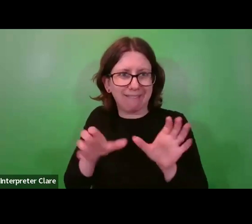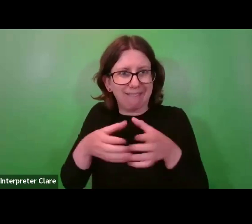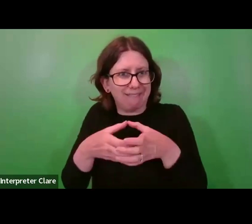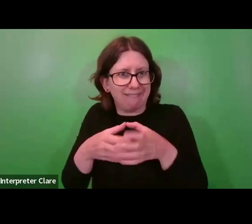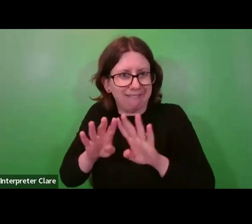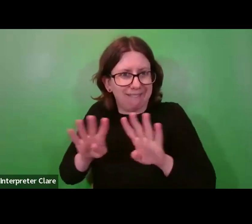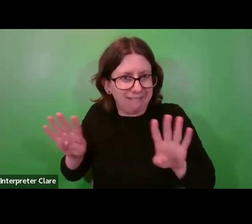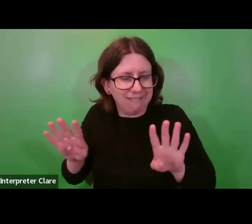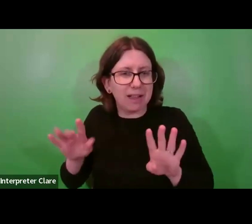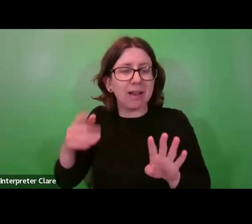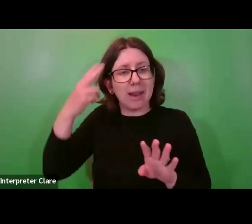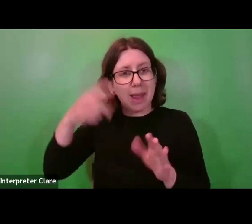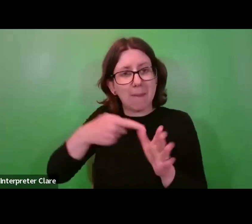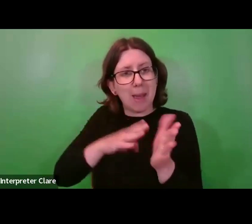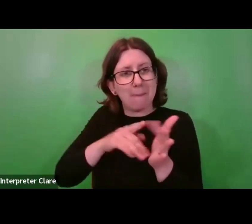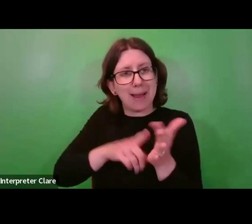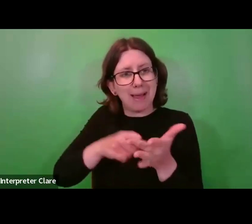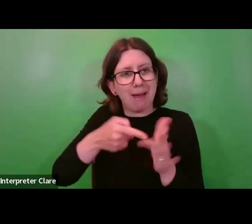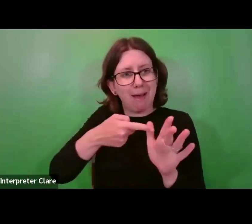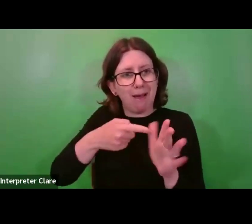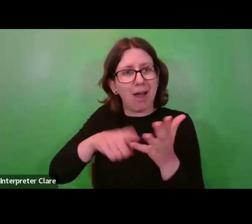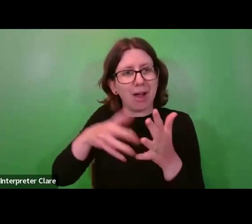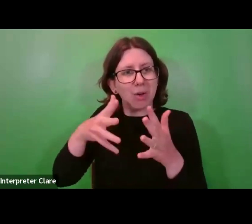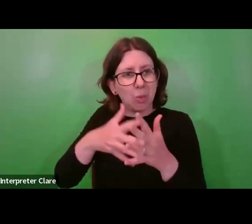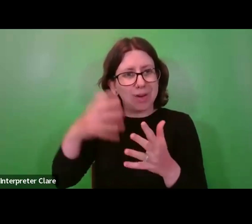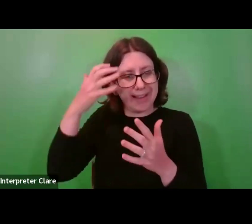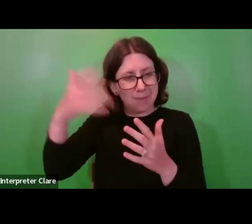My name is Amelia Underwood King, and I manage the Disabled Leaders Network,